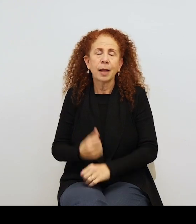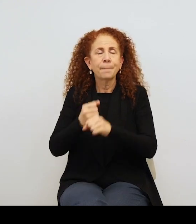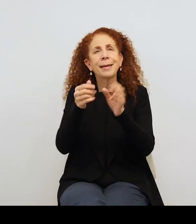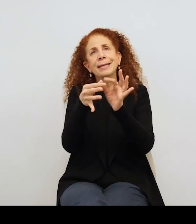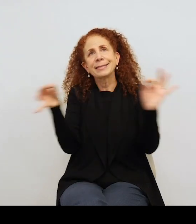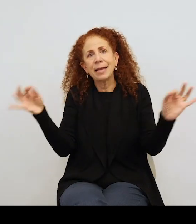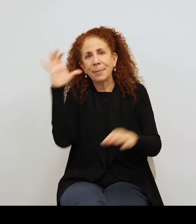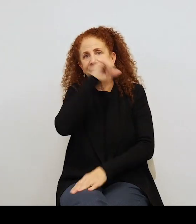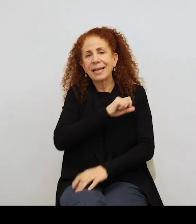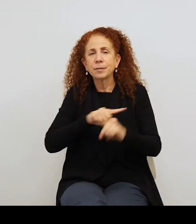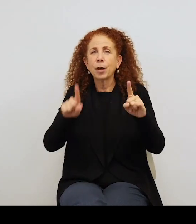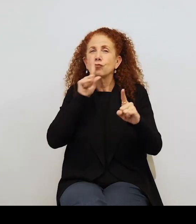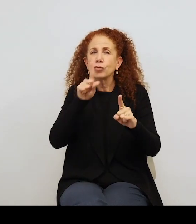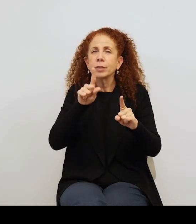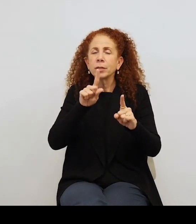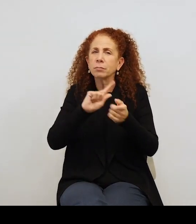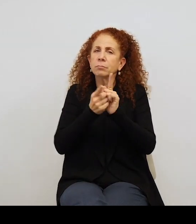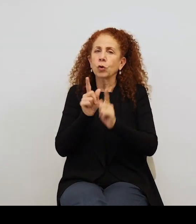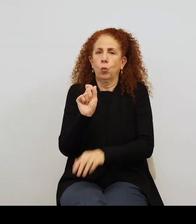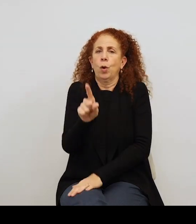but the statement is really a question about are you